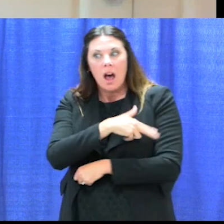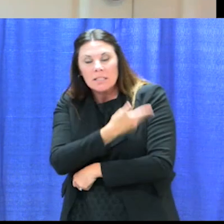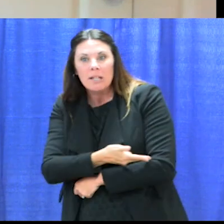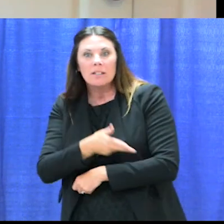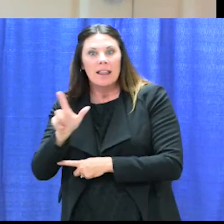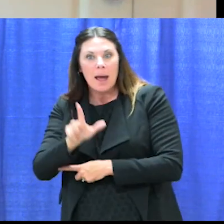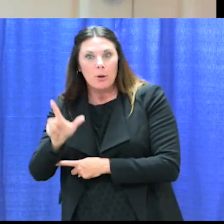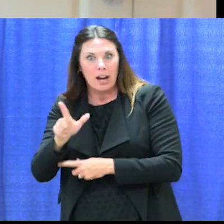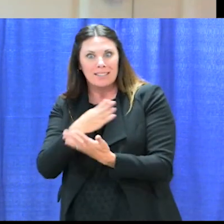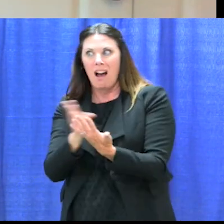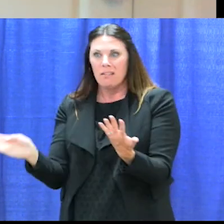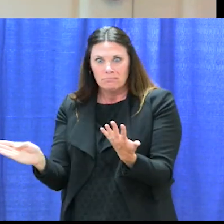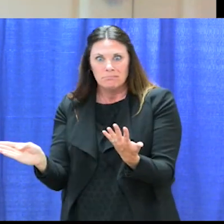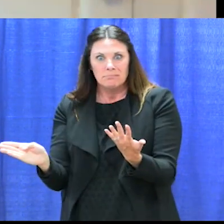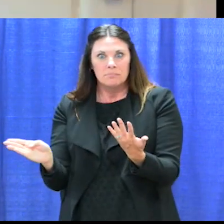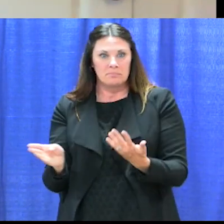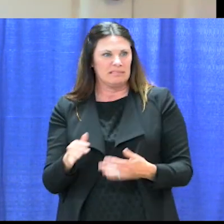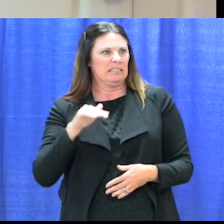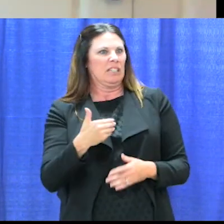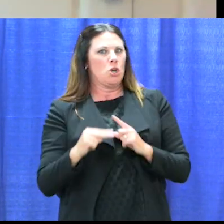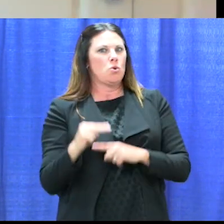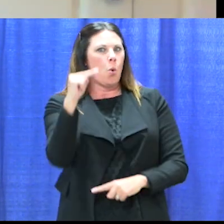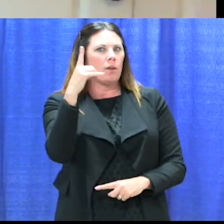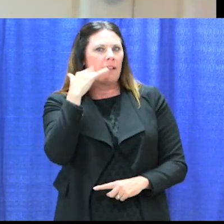Nearly all the California schools participate in the telekinetic find